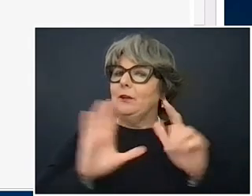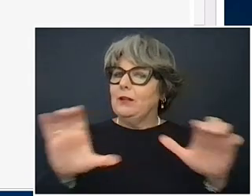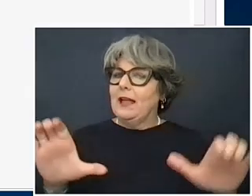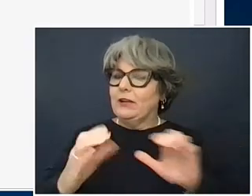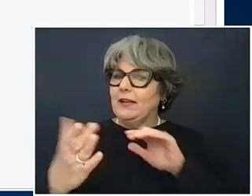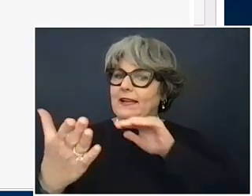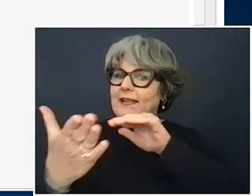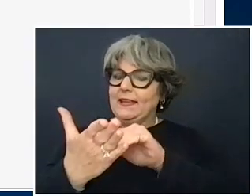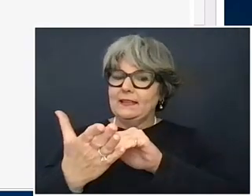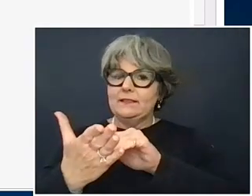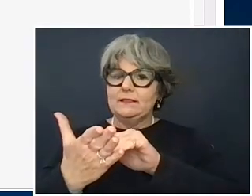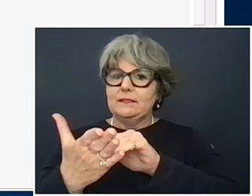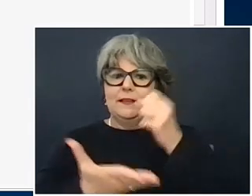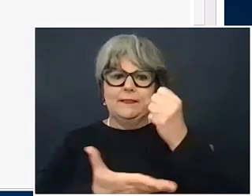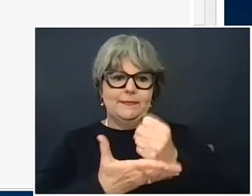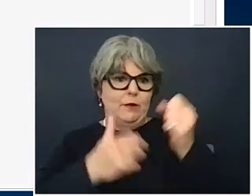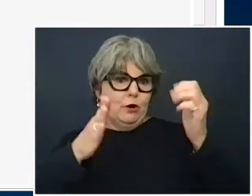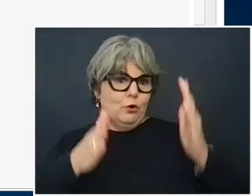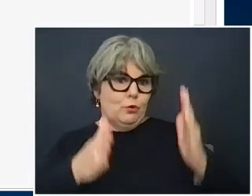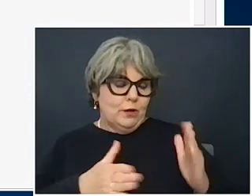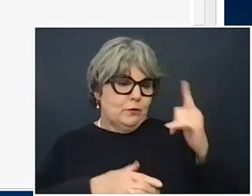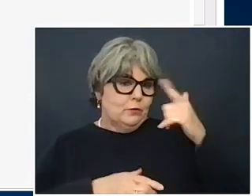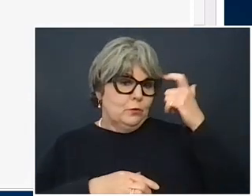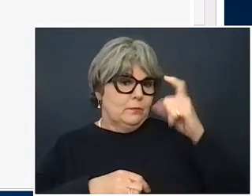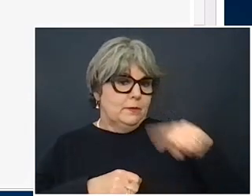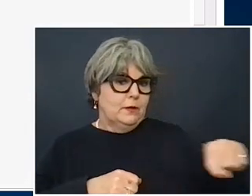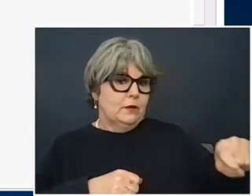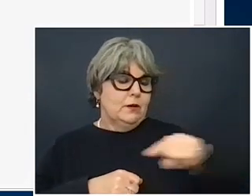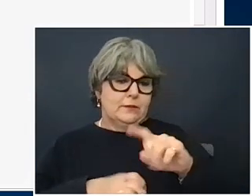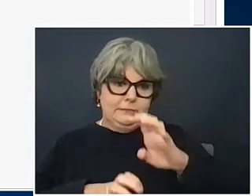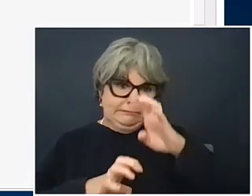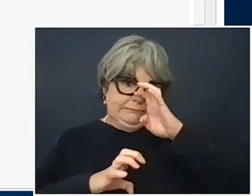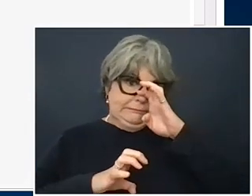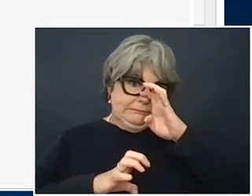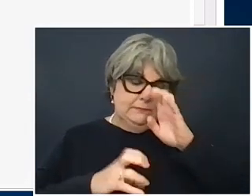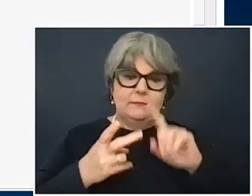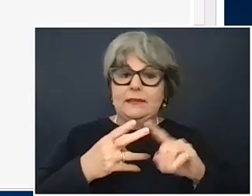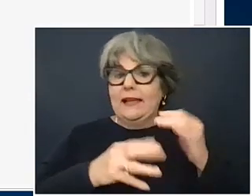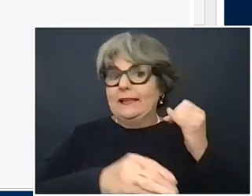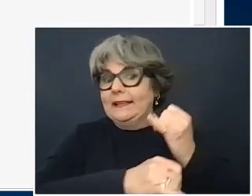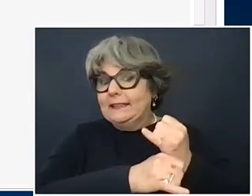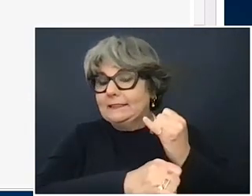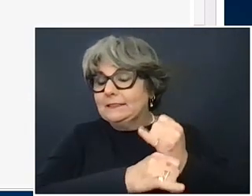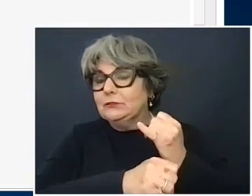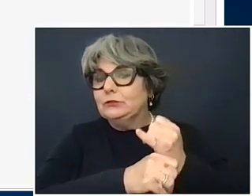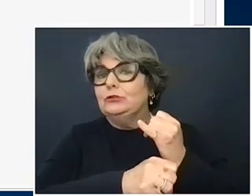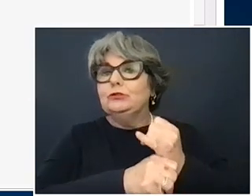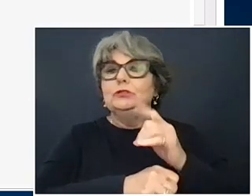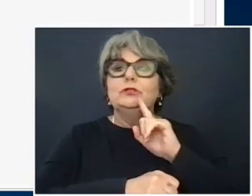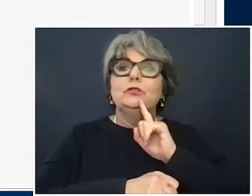could be because they are rigorous and institutions are not happy with those